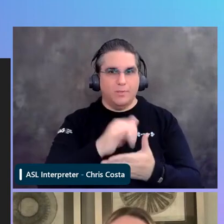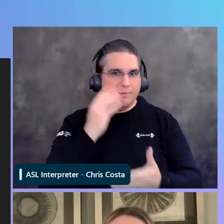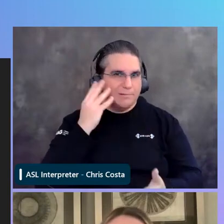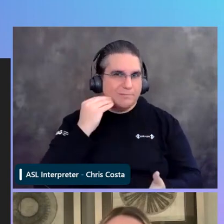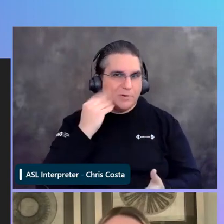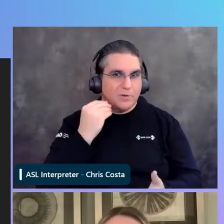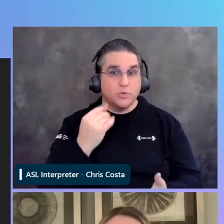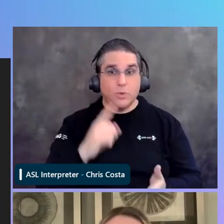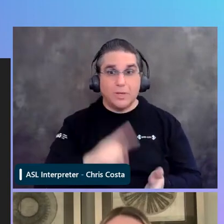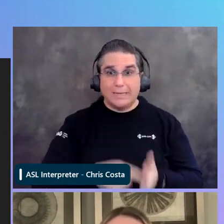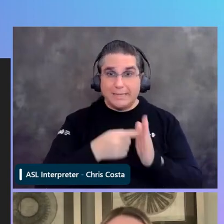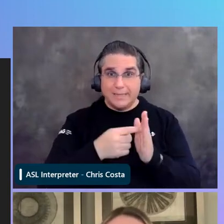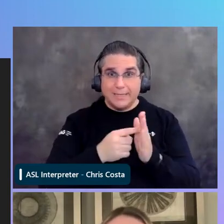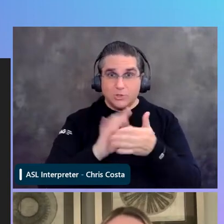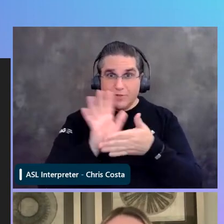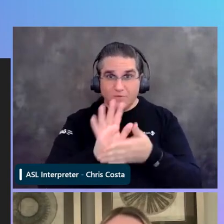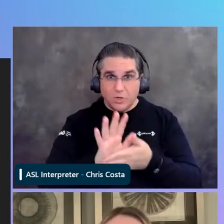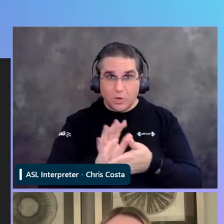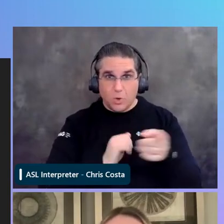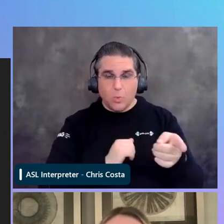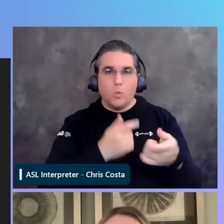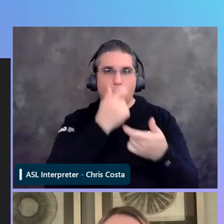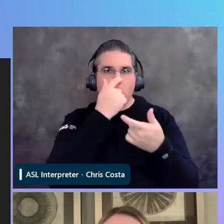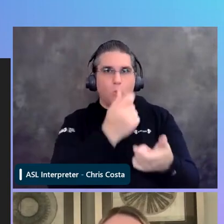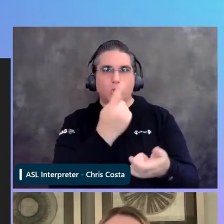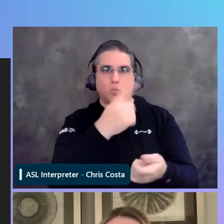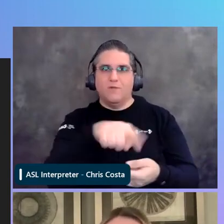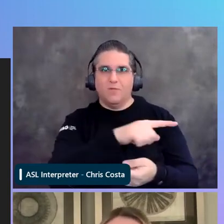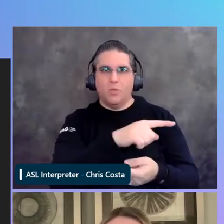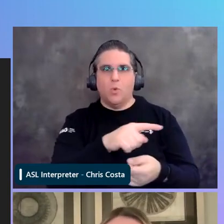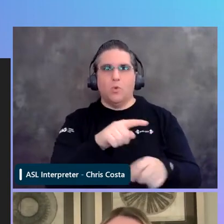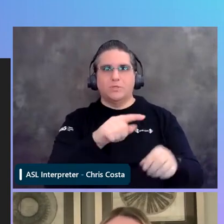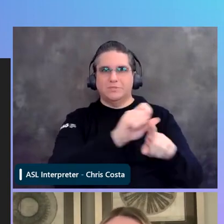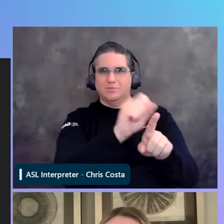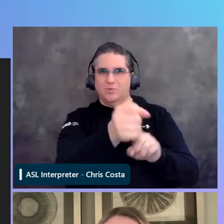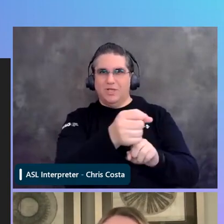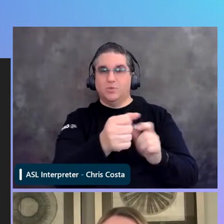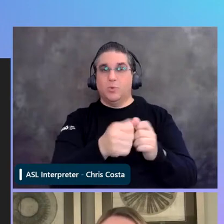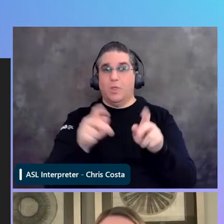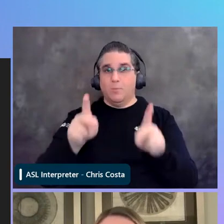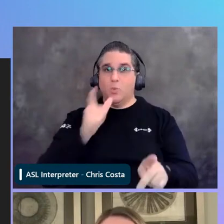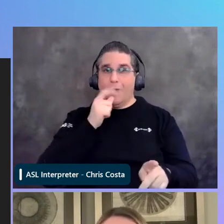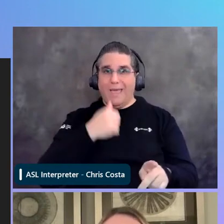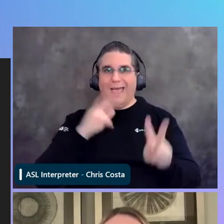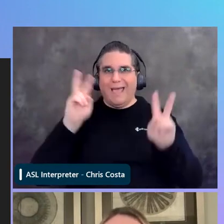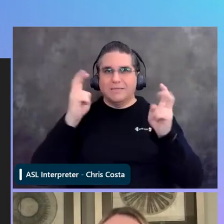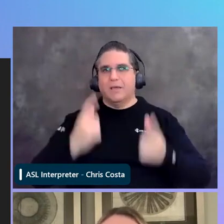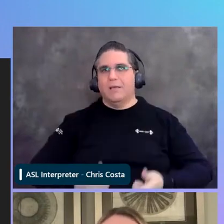what we're going to do is we're going to actually observe one of those observations with the person with lived experience